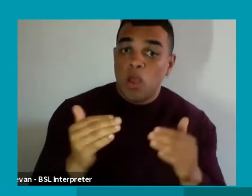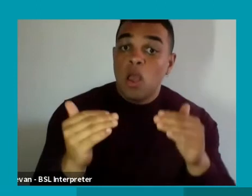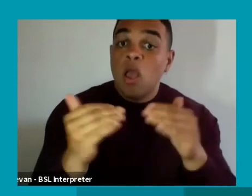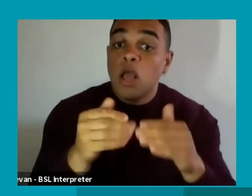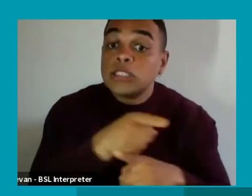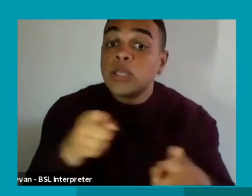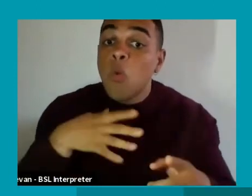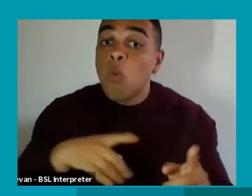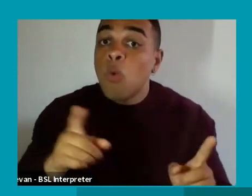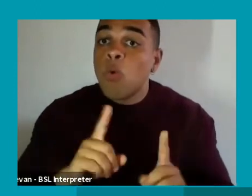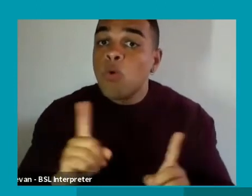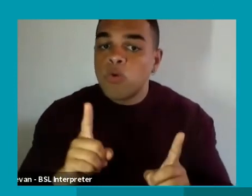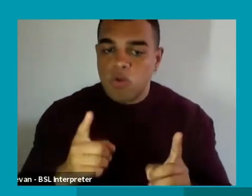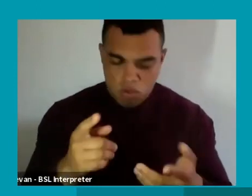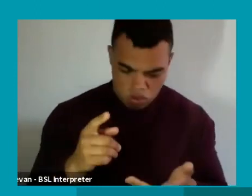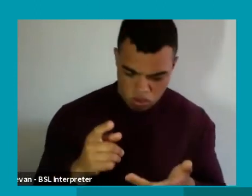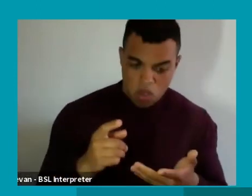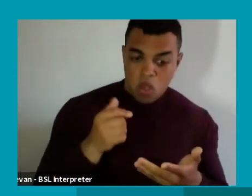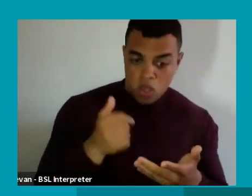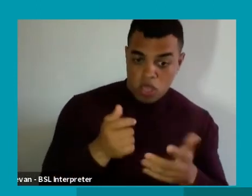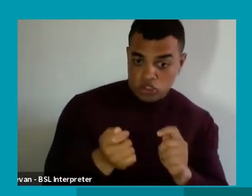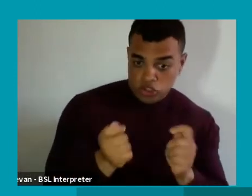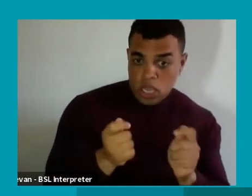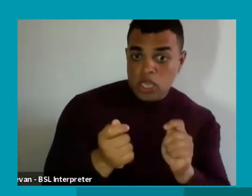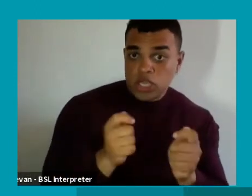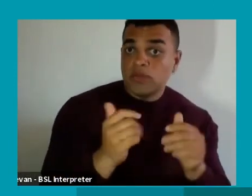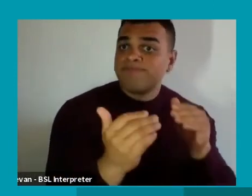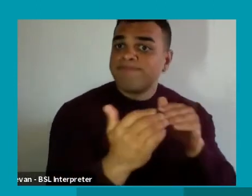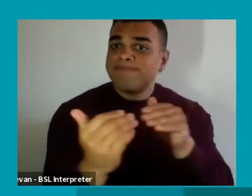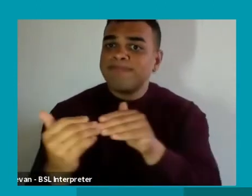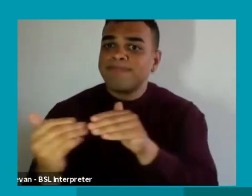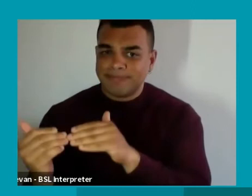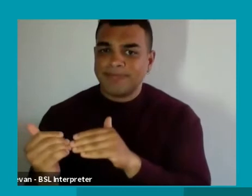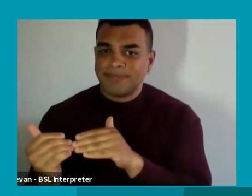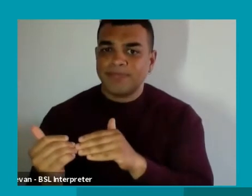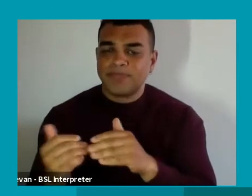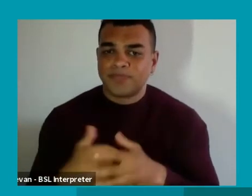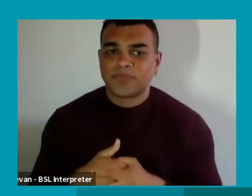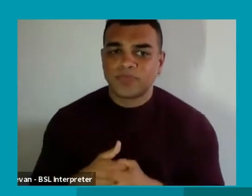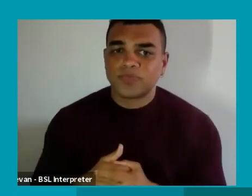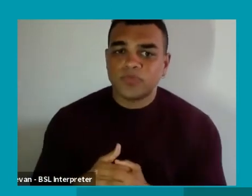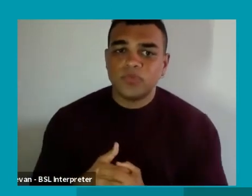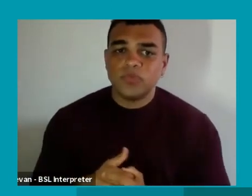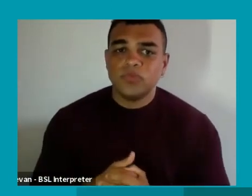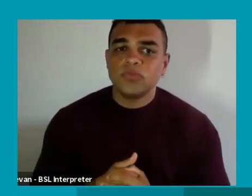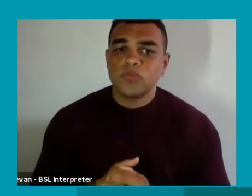Really understand it and analyze it. Because that will give you the key pieces of information that